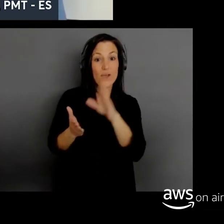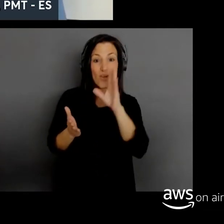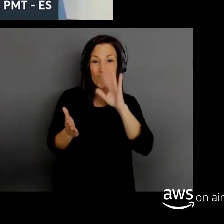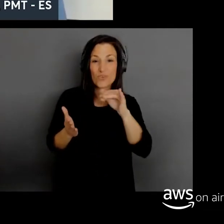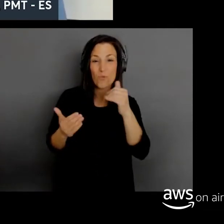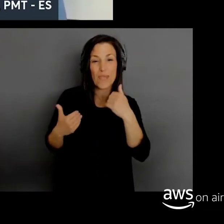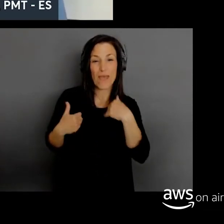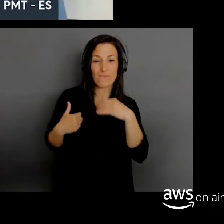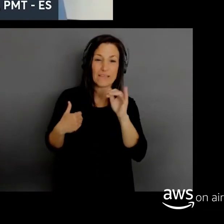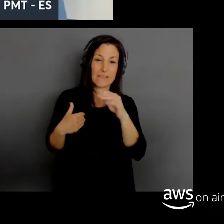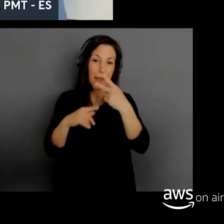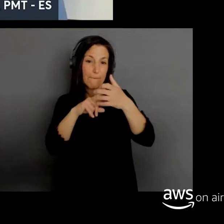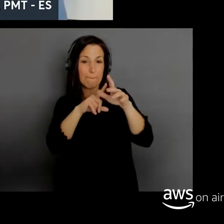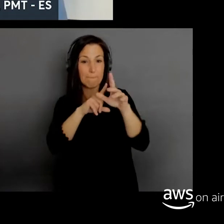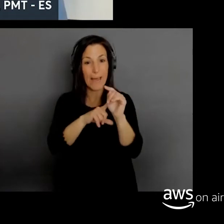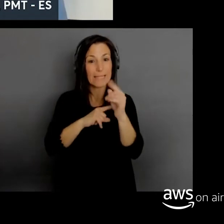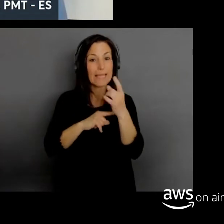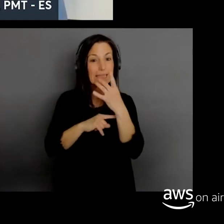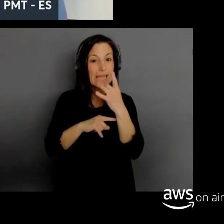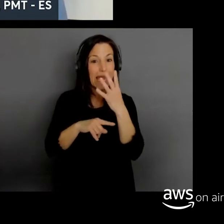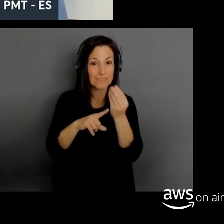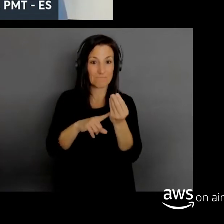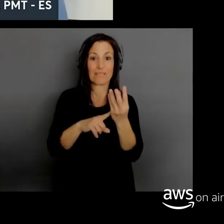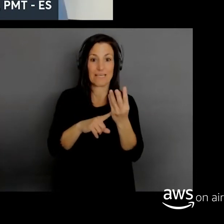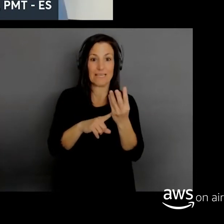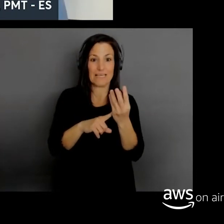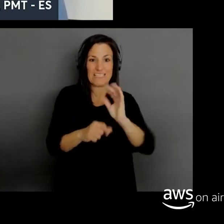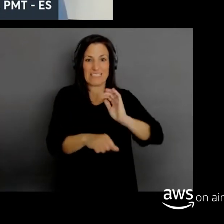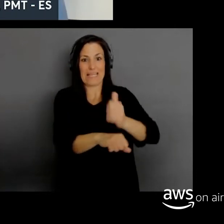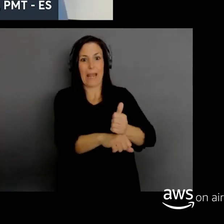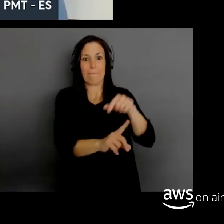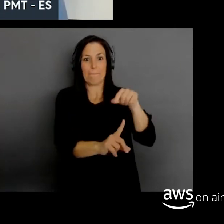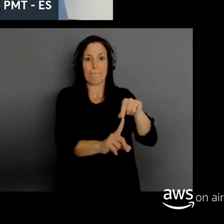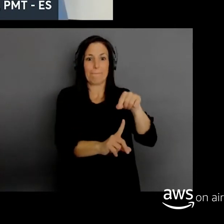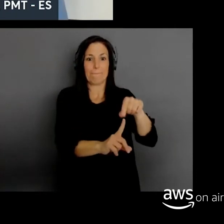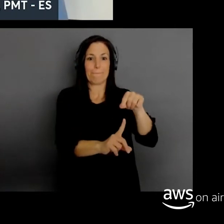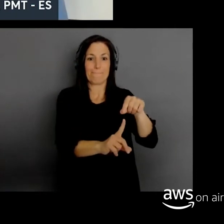even to a simpler and cheaper way of,